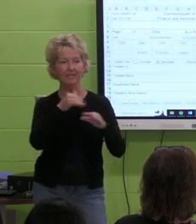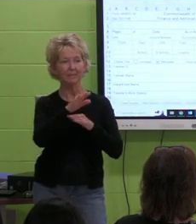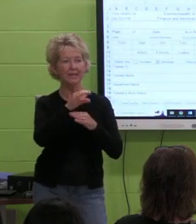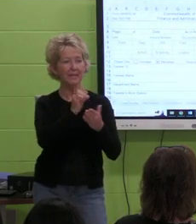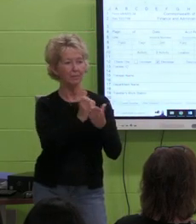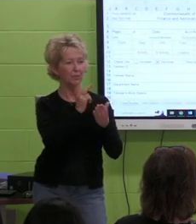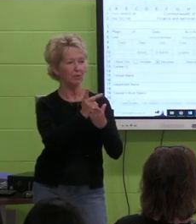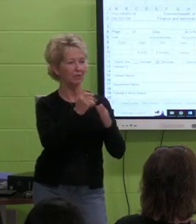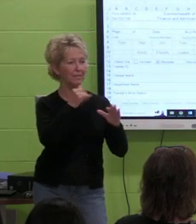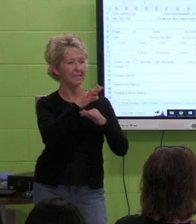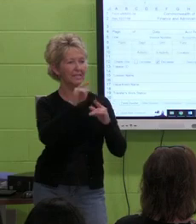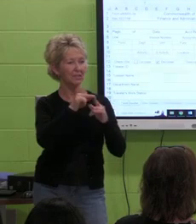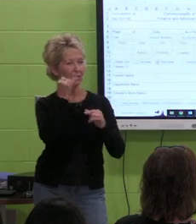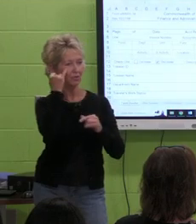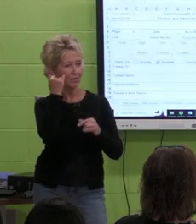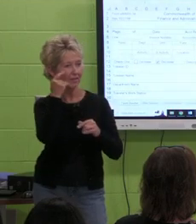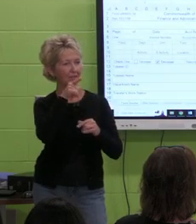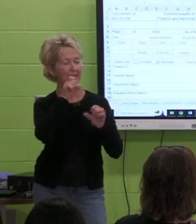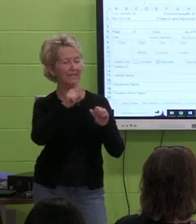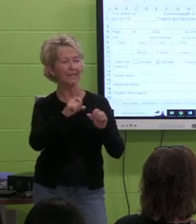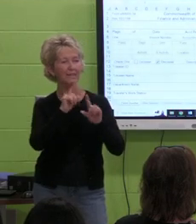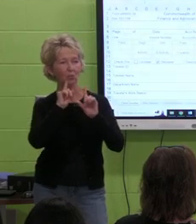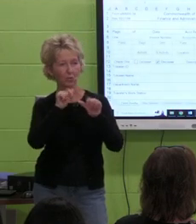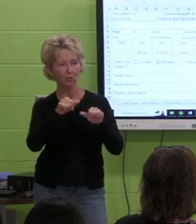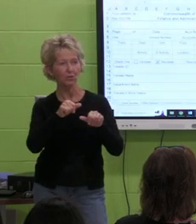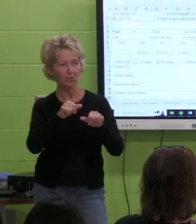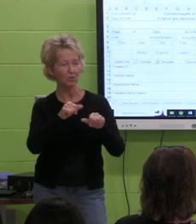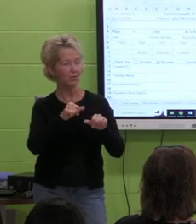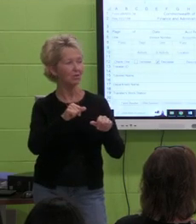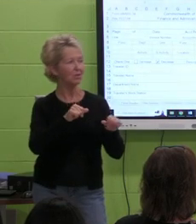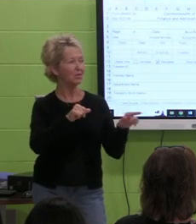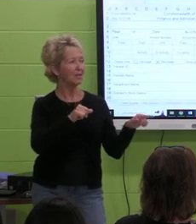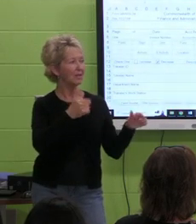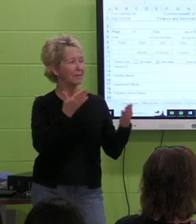send it on back to Jarod and then he can place the order now maybe five of the items are out